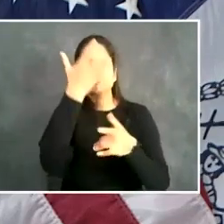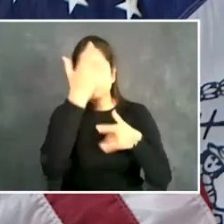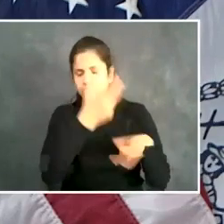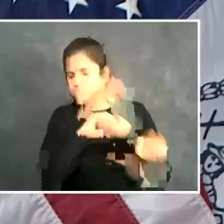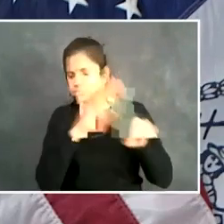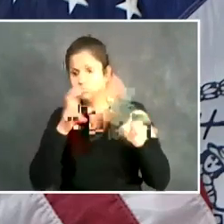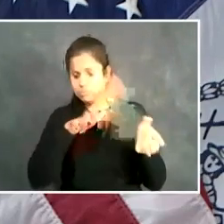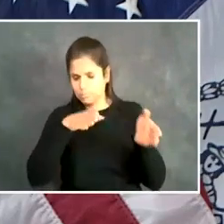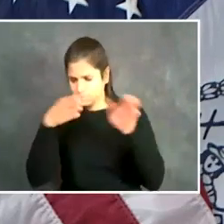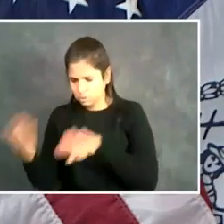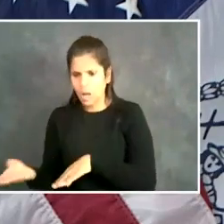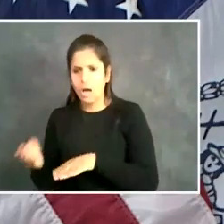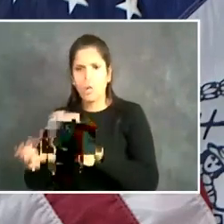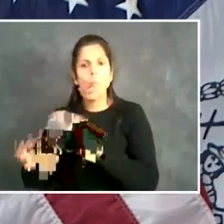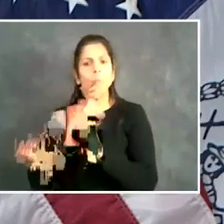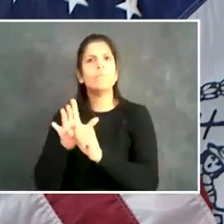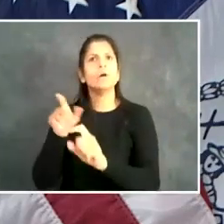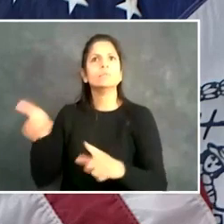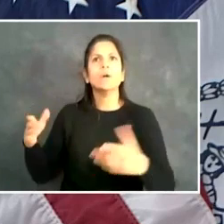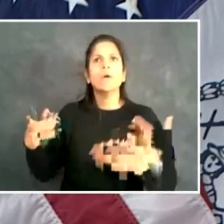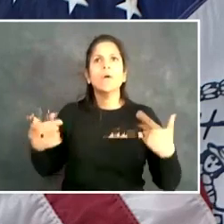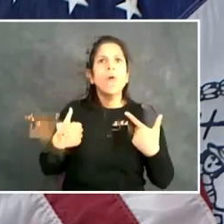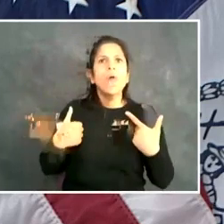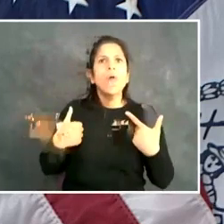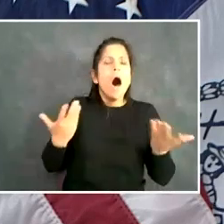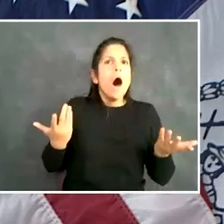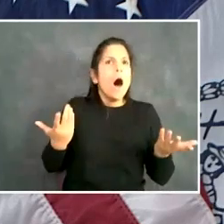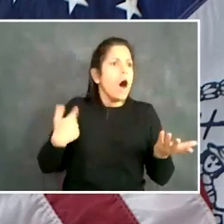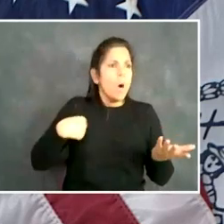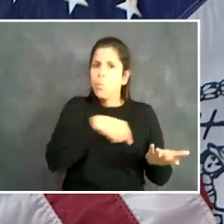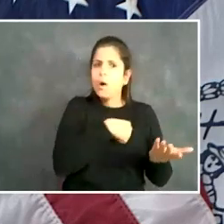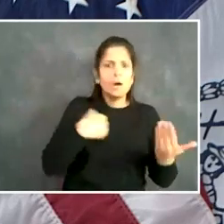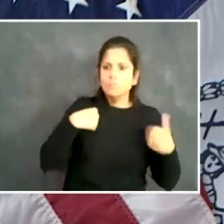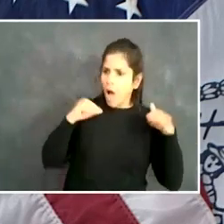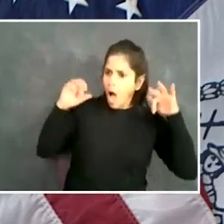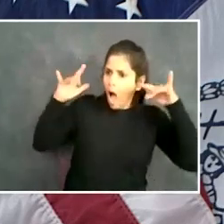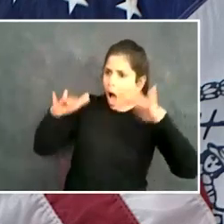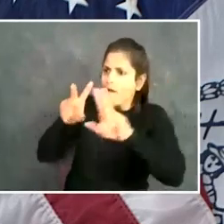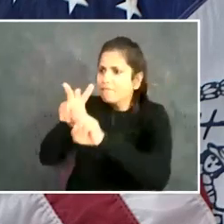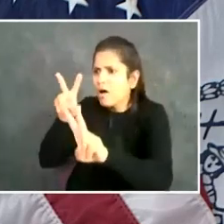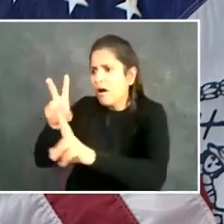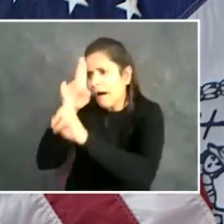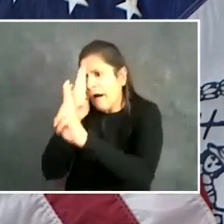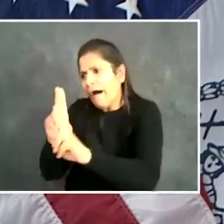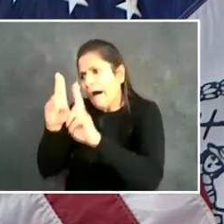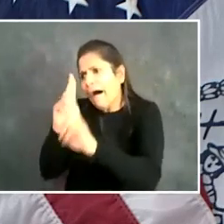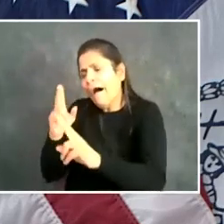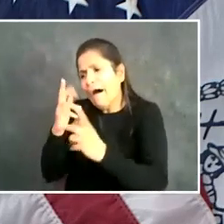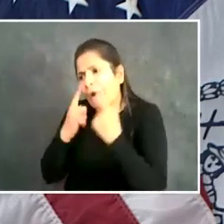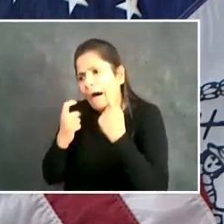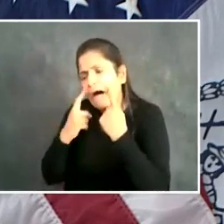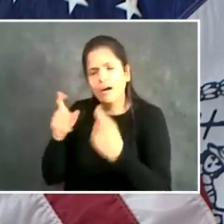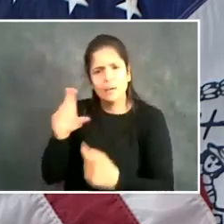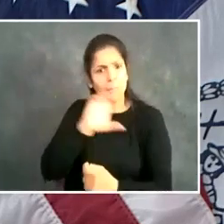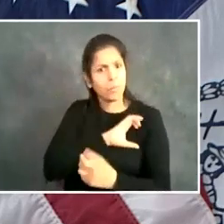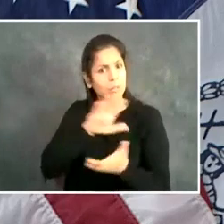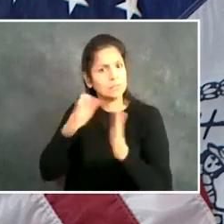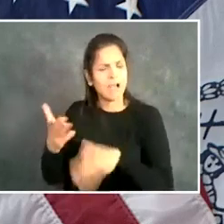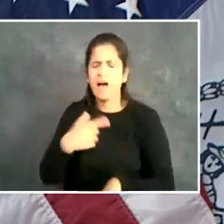GET IT FROM OUR HOMES, BY AND LARGE AND THERE'S NO REASON ANYONE IN THE CITY CANNOT DO THE SAME IN THIS UNPRECEDENTED TIME.